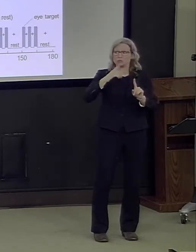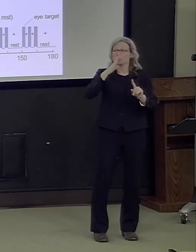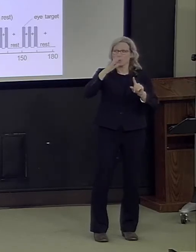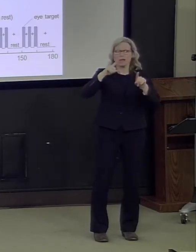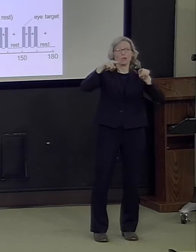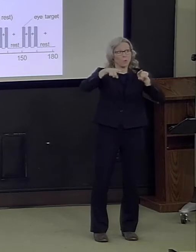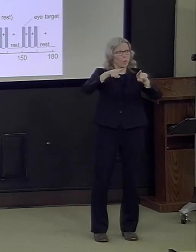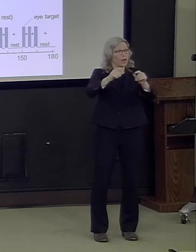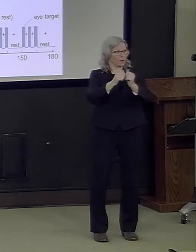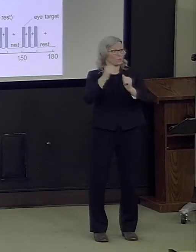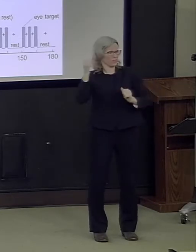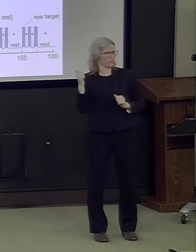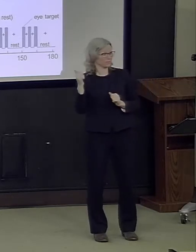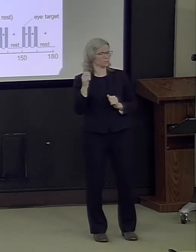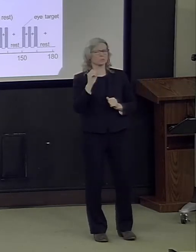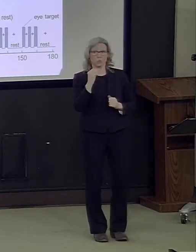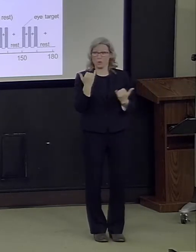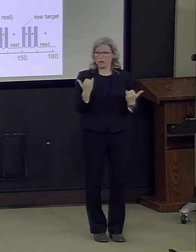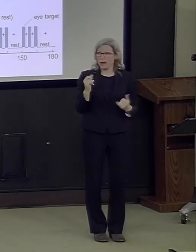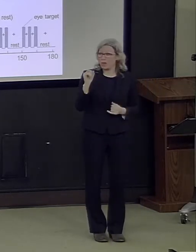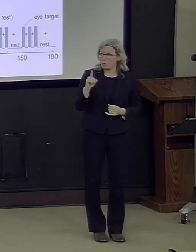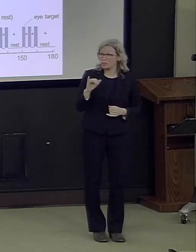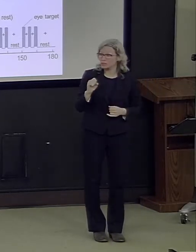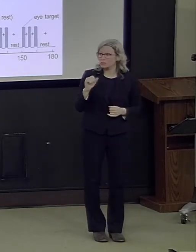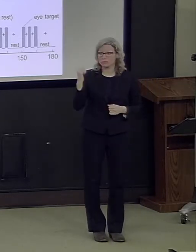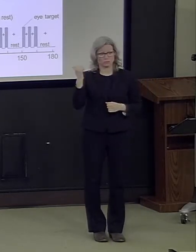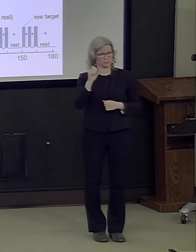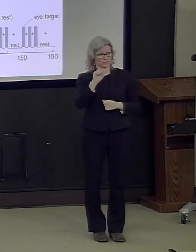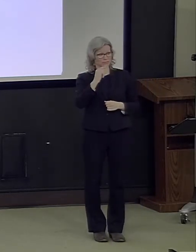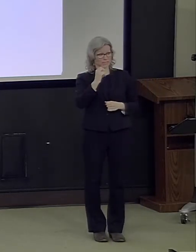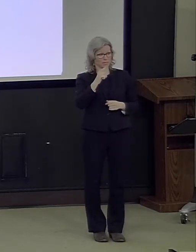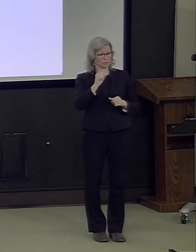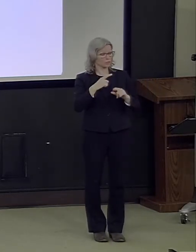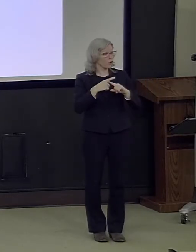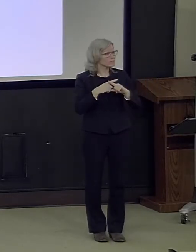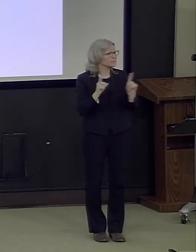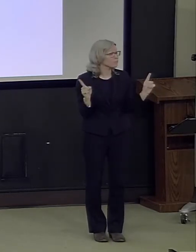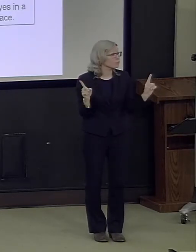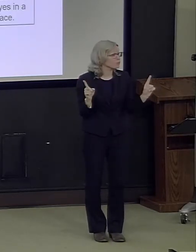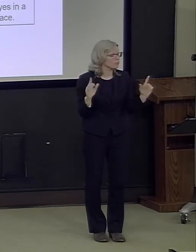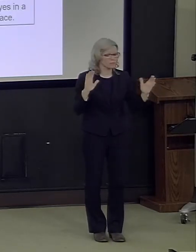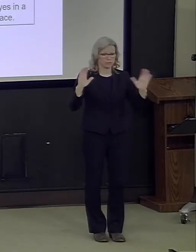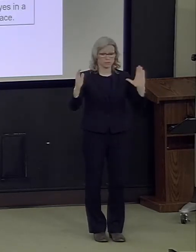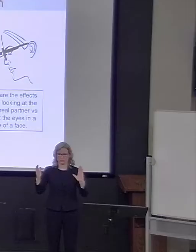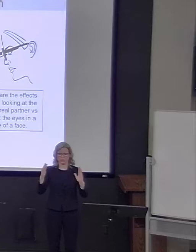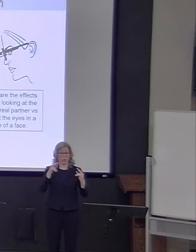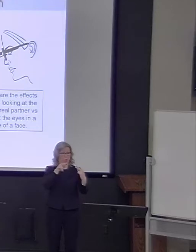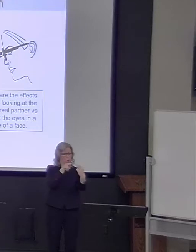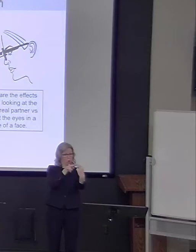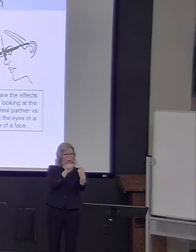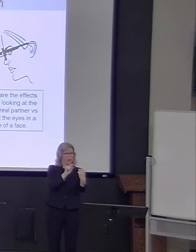And the question is do those signals differ when the subjects are looking at each other